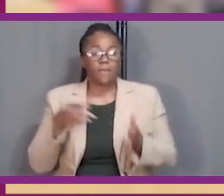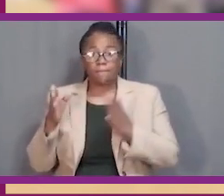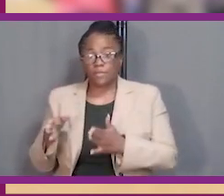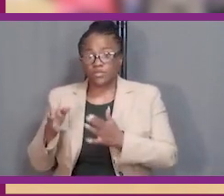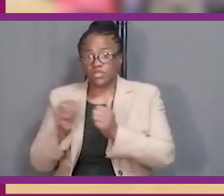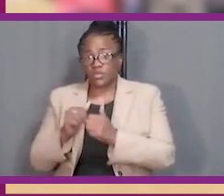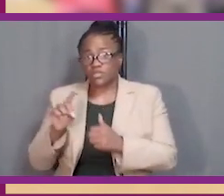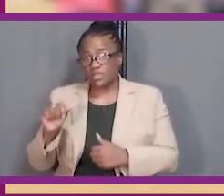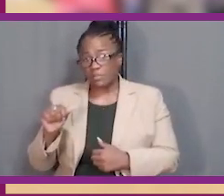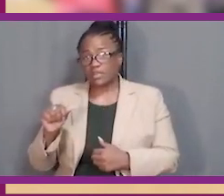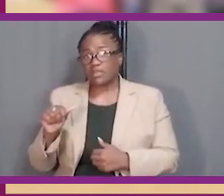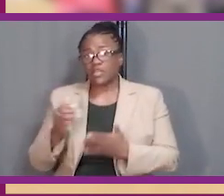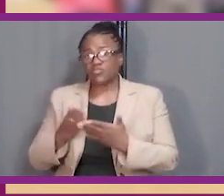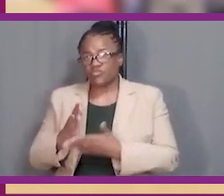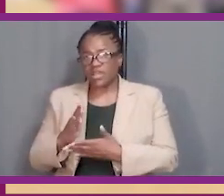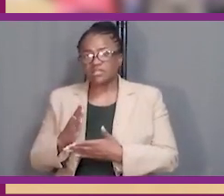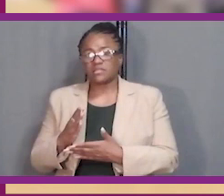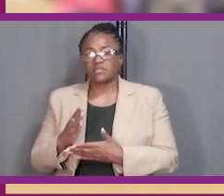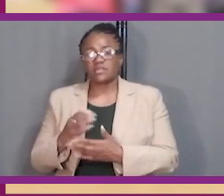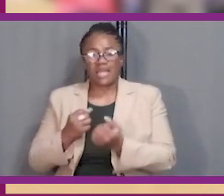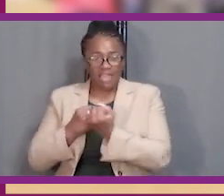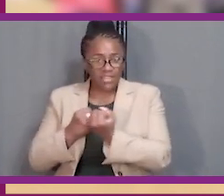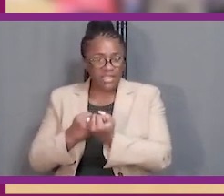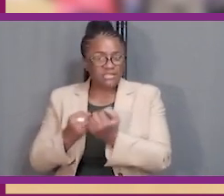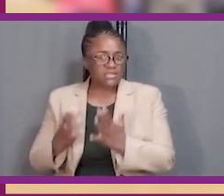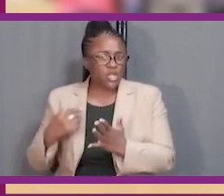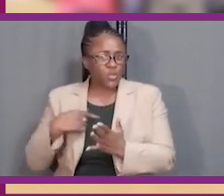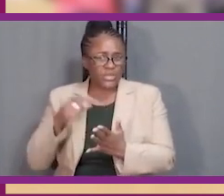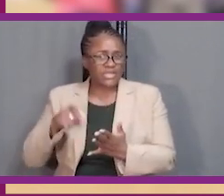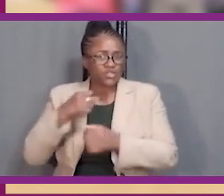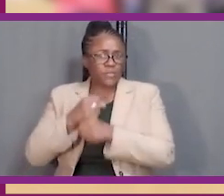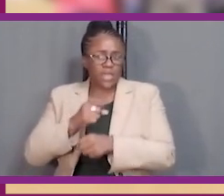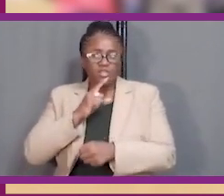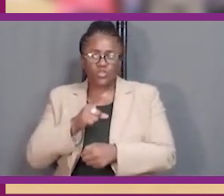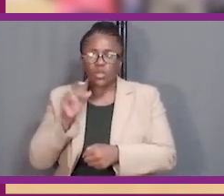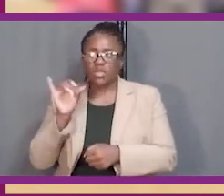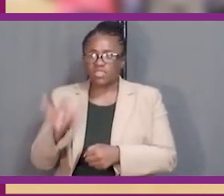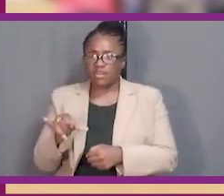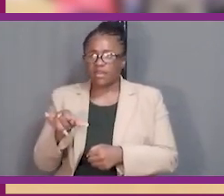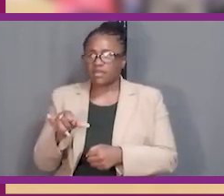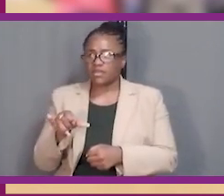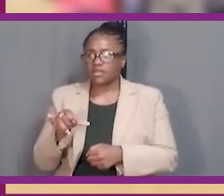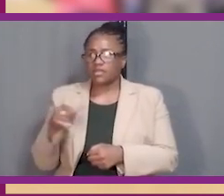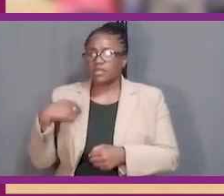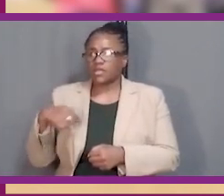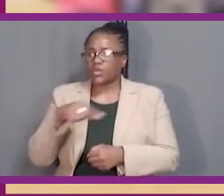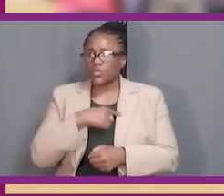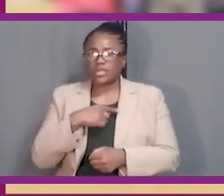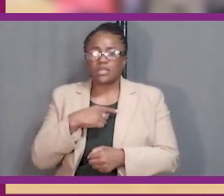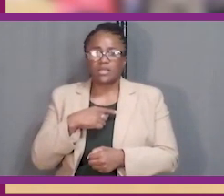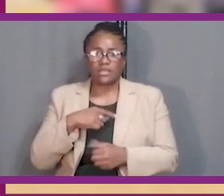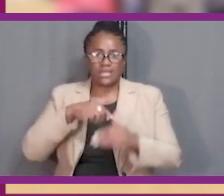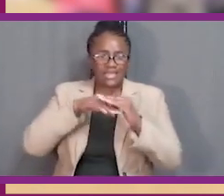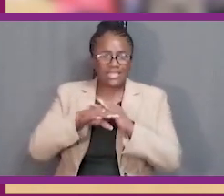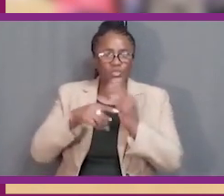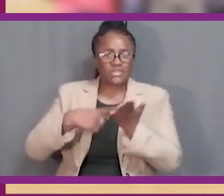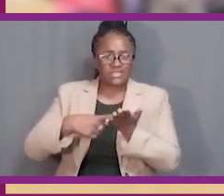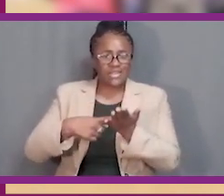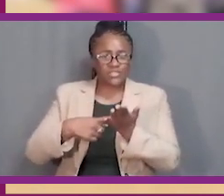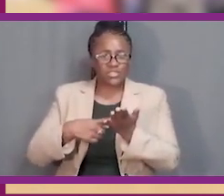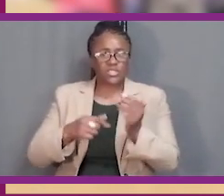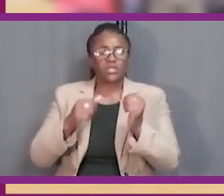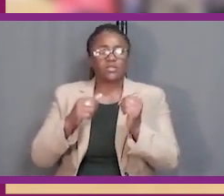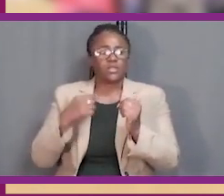that we get into the discussions, we get to the policy makers, we are at the forefront. Because